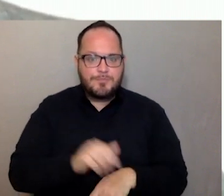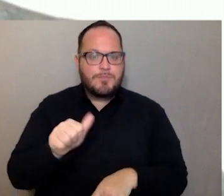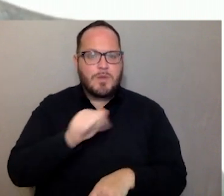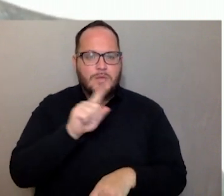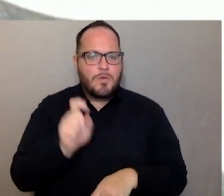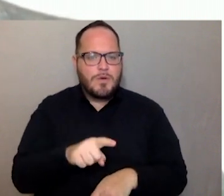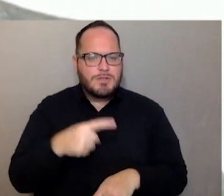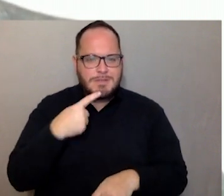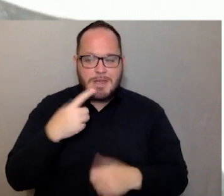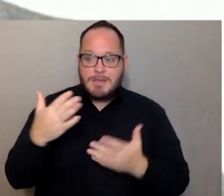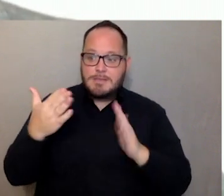WAS, WHAT WAS THE CITY OF PORTLAND'S ROLE IN THE OWRF?